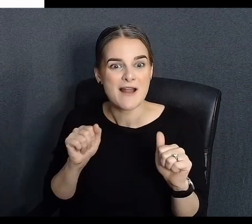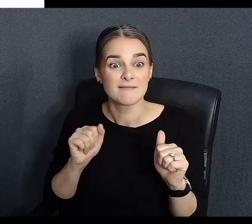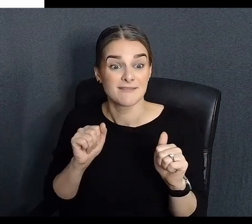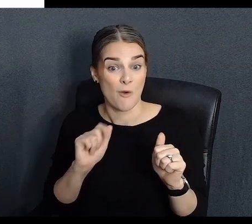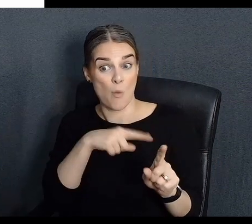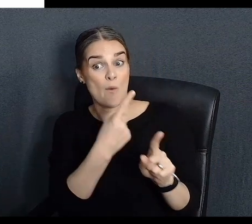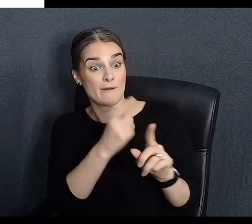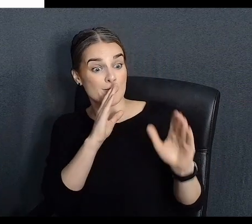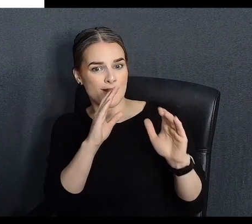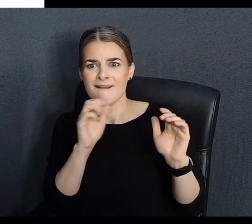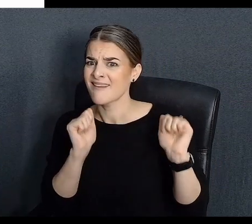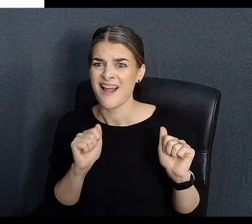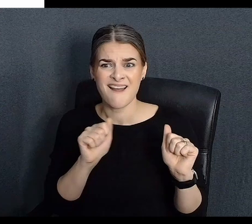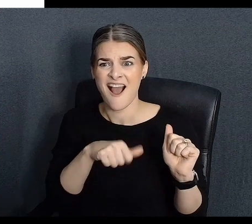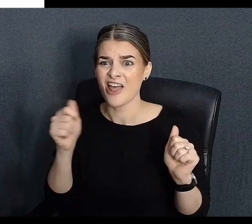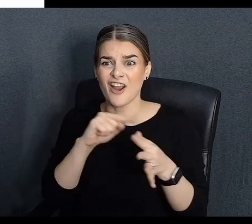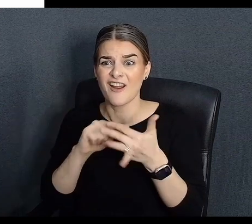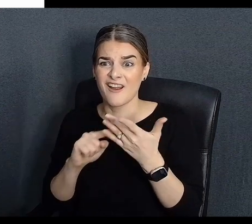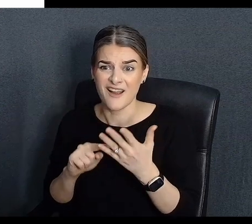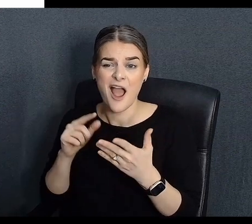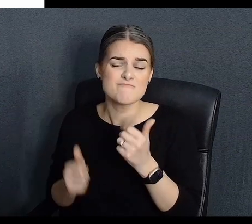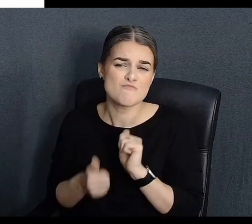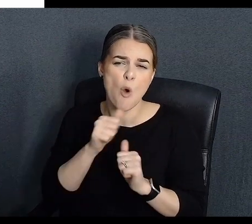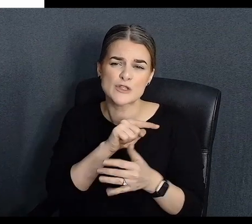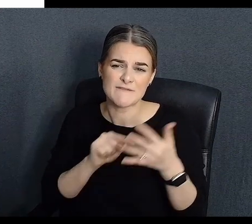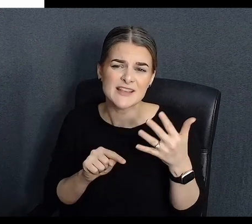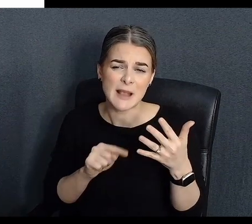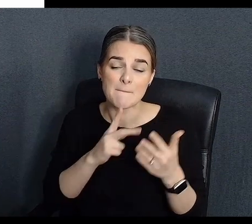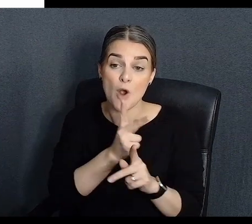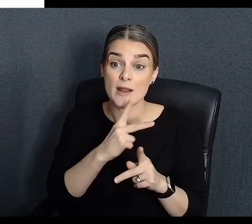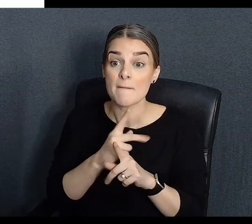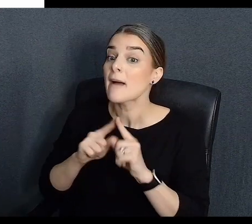on most of these products. It's just that when insurance pays for them,